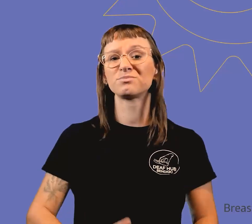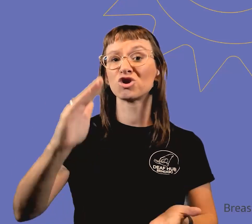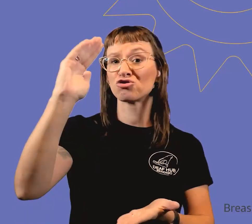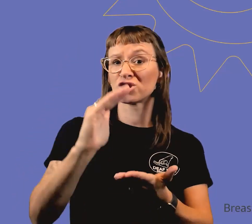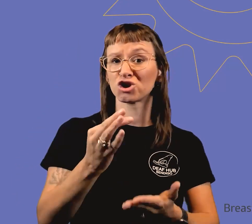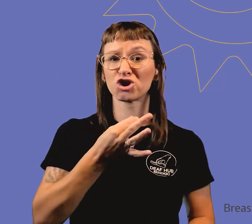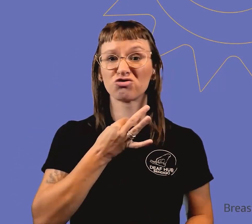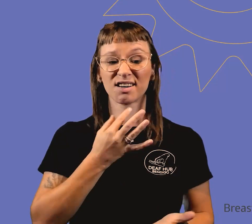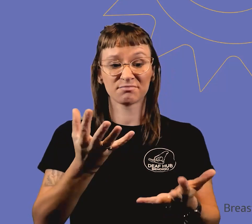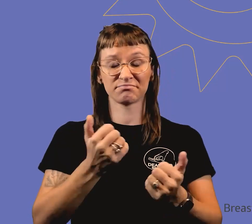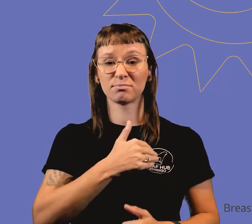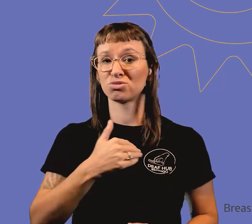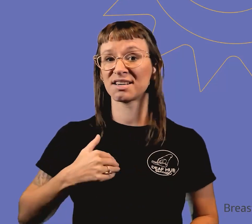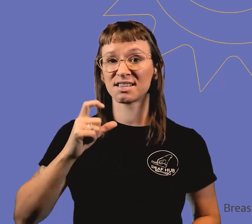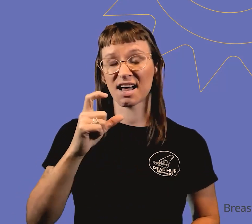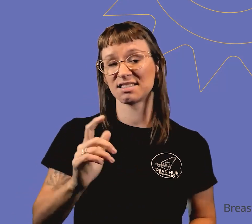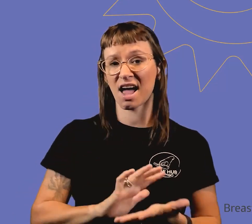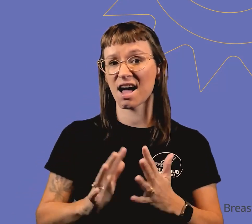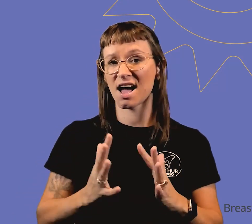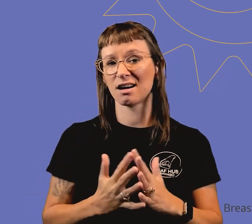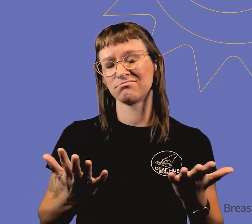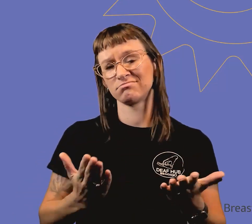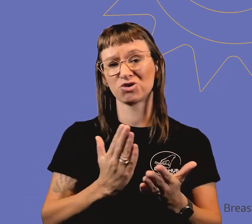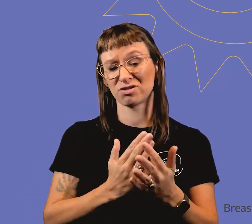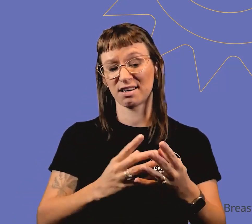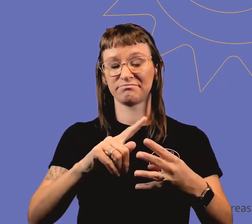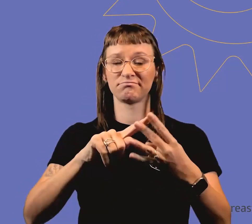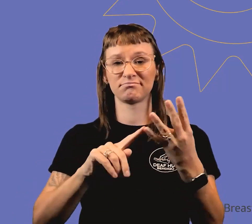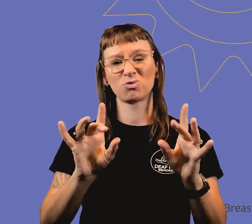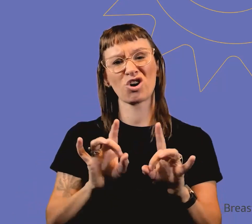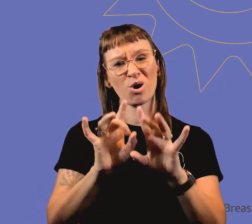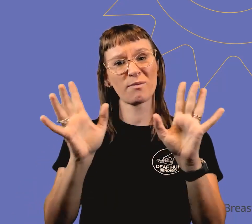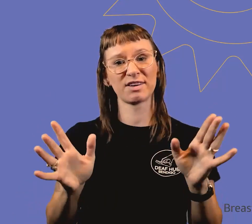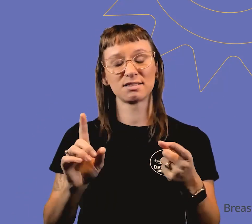Reduce your risk- There are some things that we can change to reduce our risk of breast cancer.